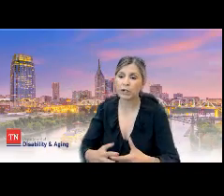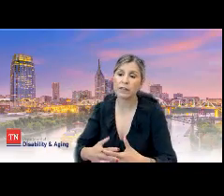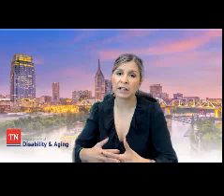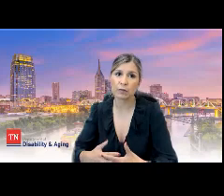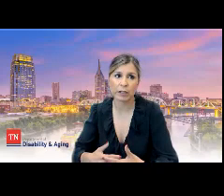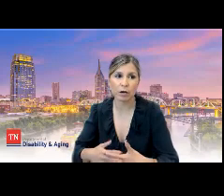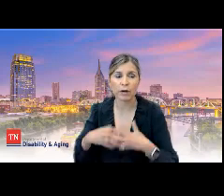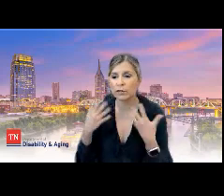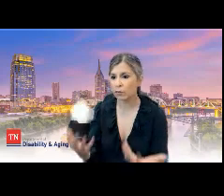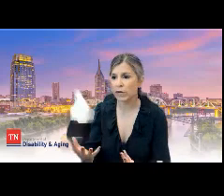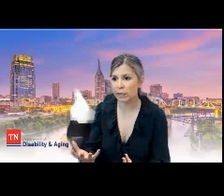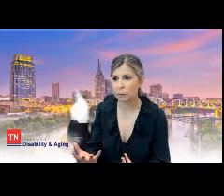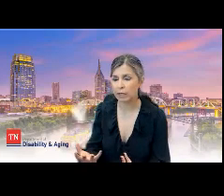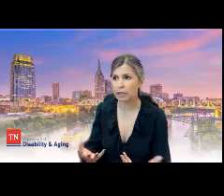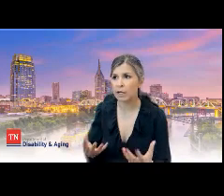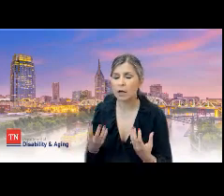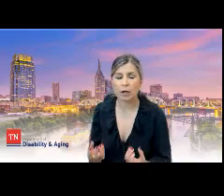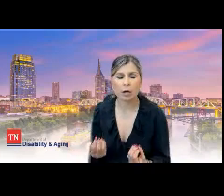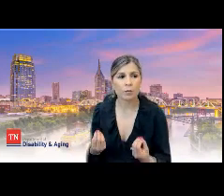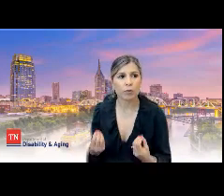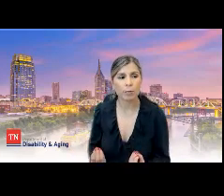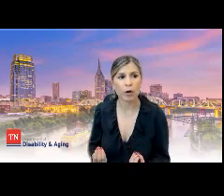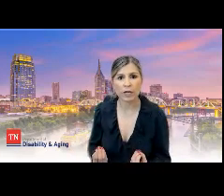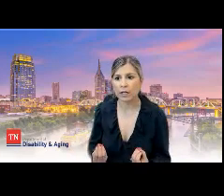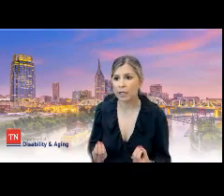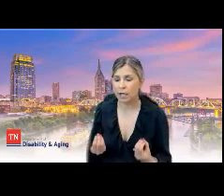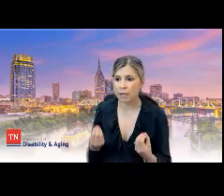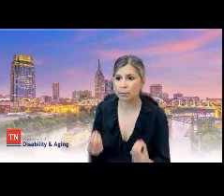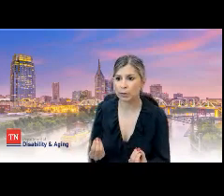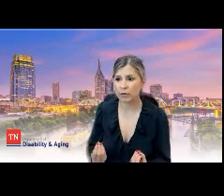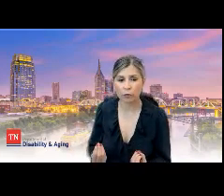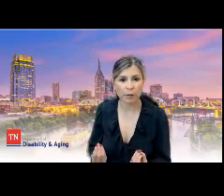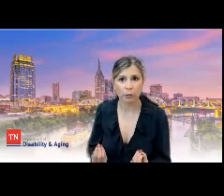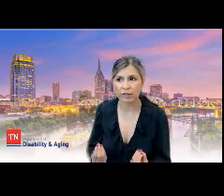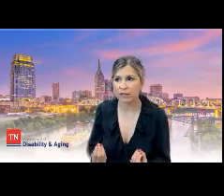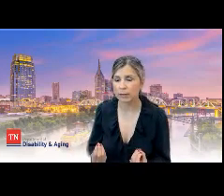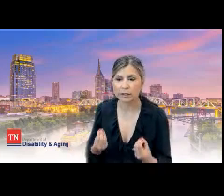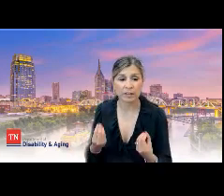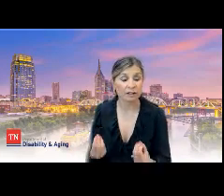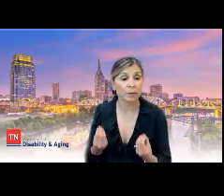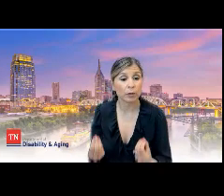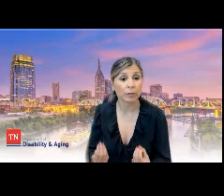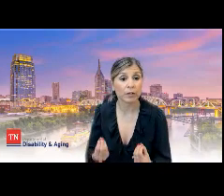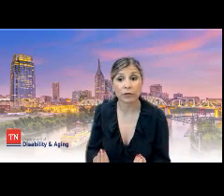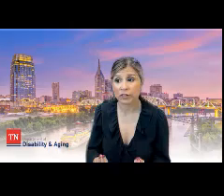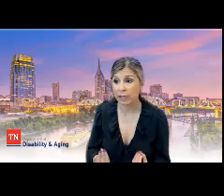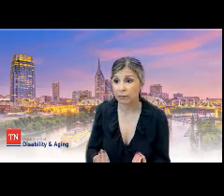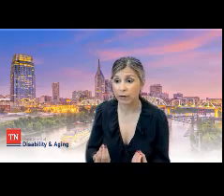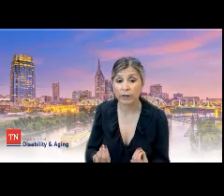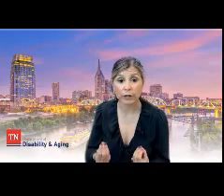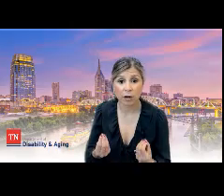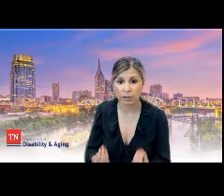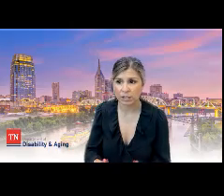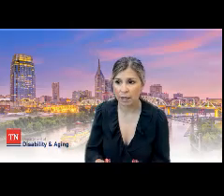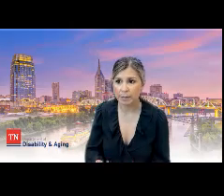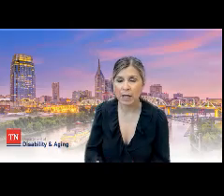One of the things we know is, is we have been promoting employment for people with disabilities as an employment first state for a very long time.